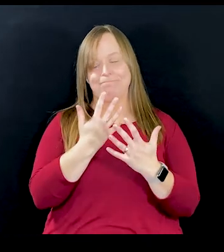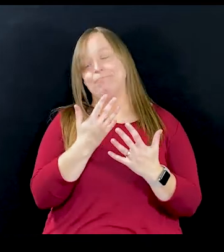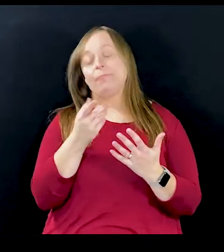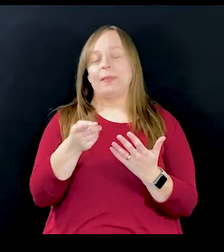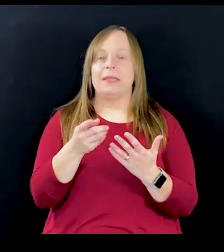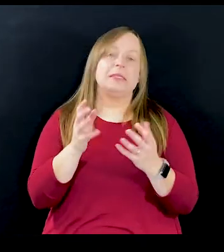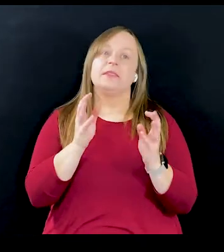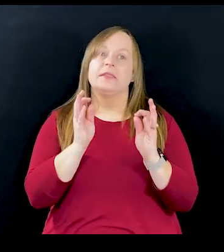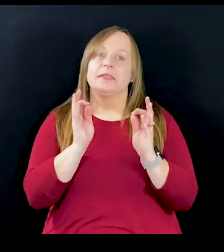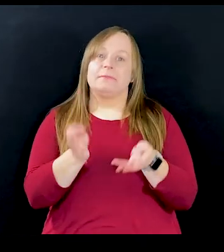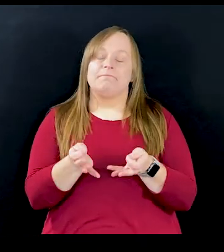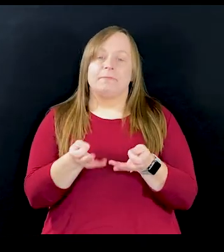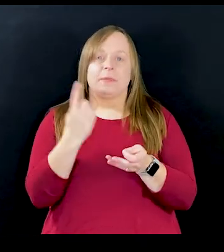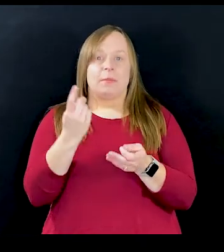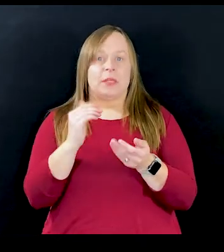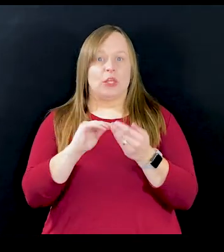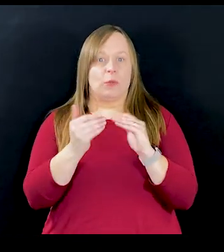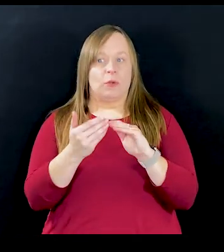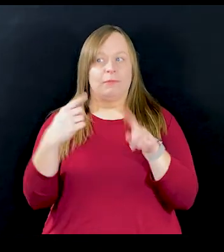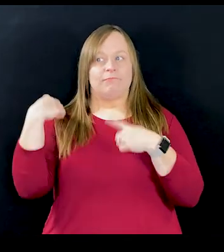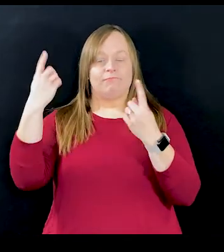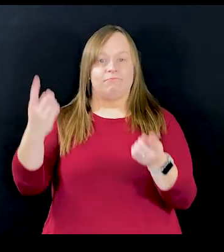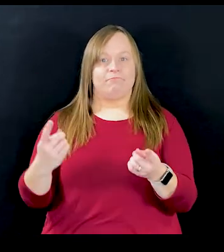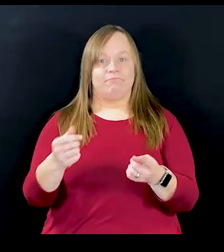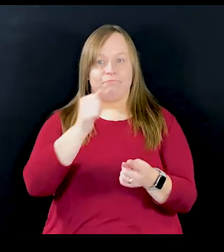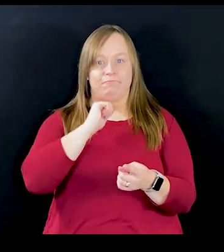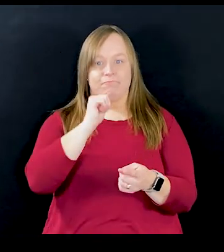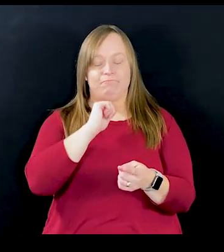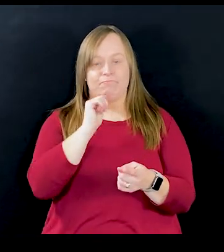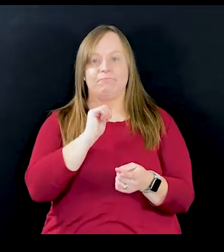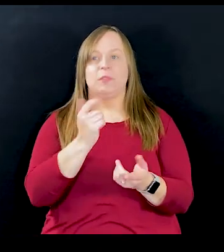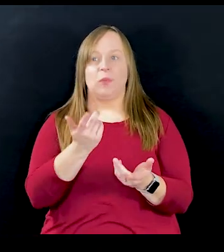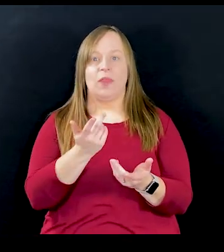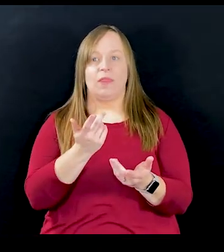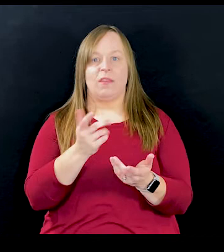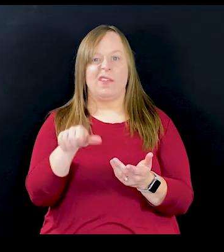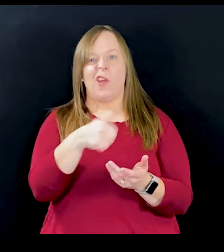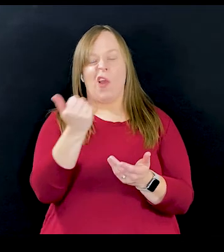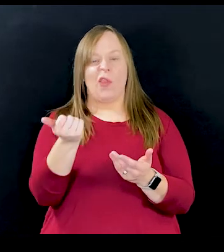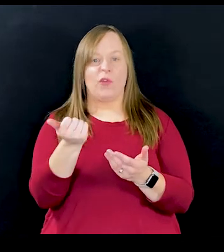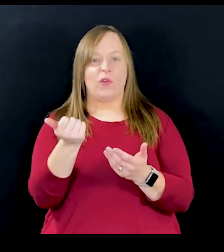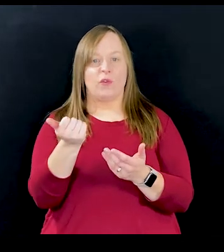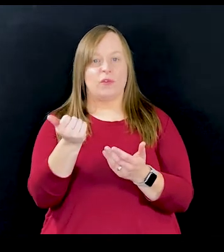This is certainly something that the community has had to deal with, and others perhaps